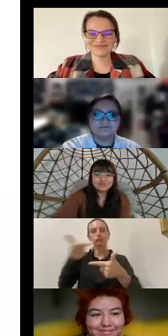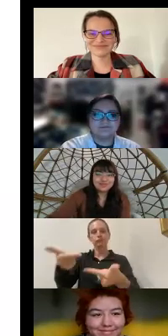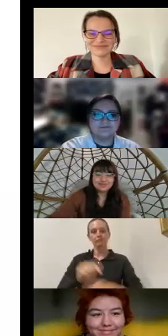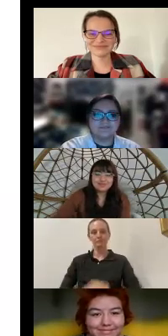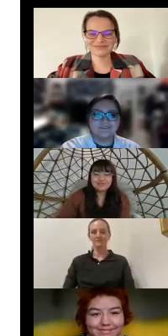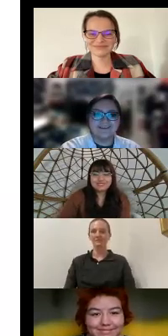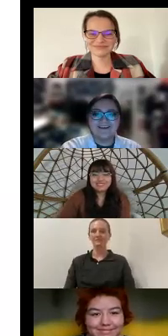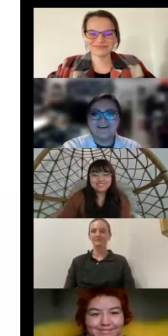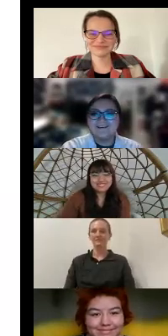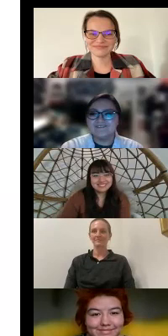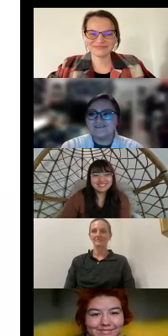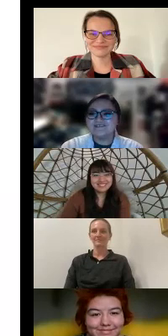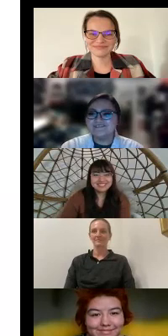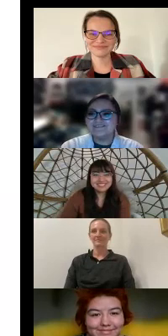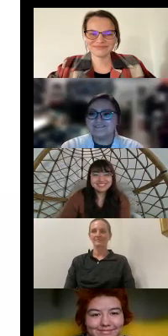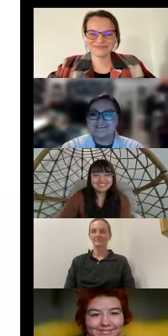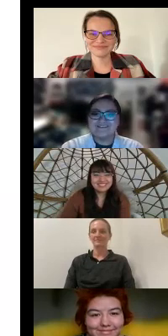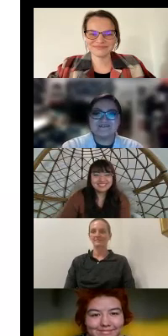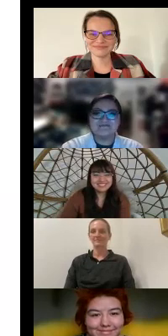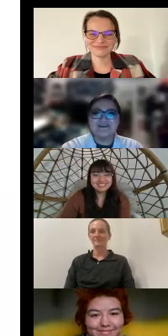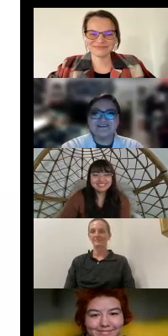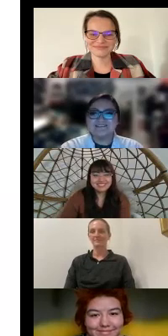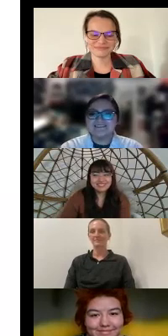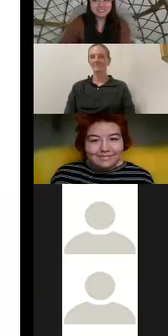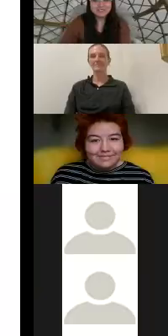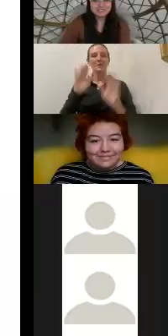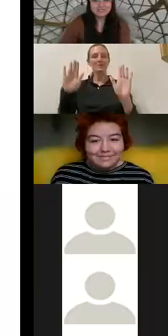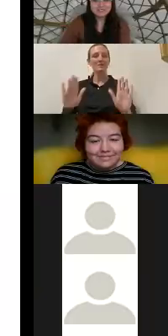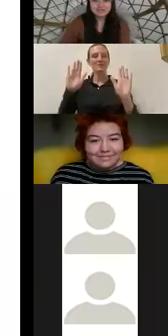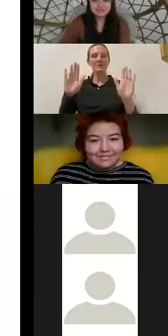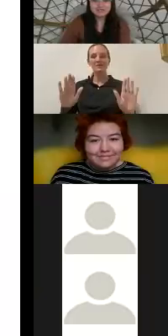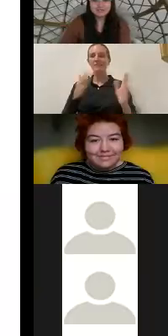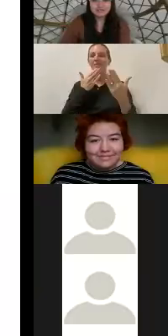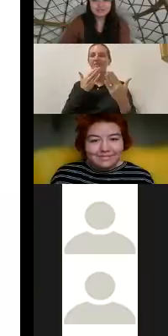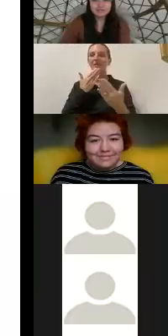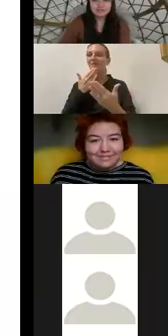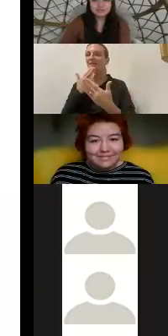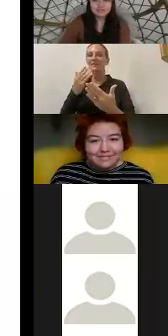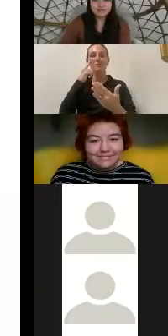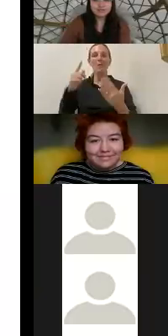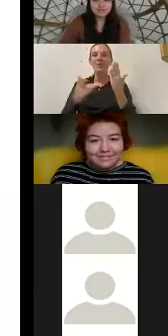Sekwanahcahk/Shelby Anderson: Wonderful, thank you so much. And thank you so much for the tech support and all the volunteers today.